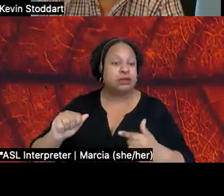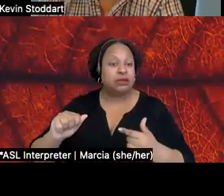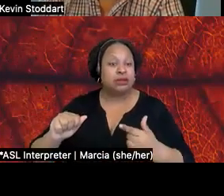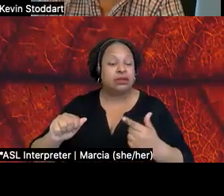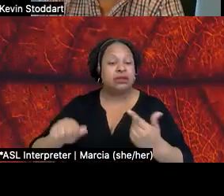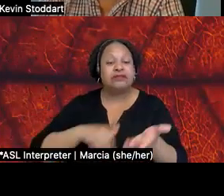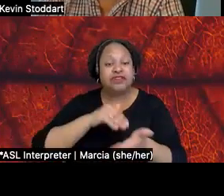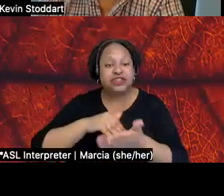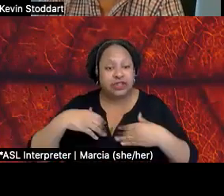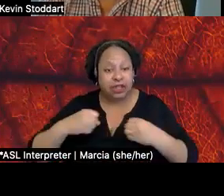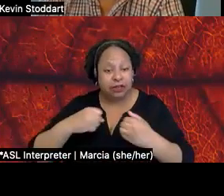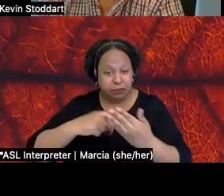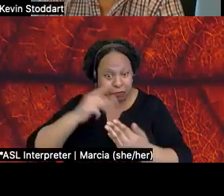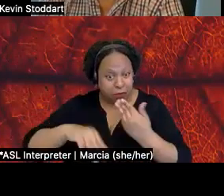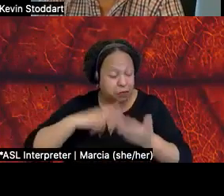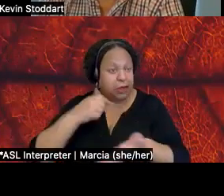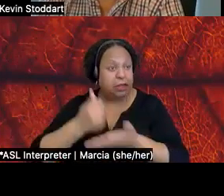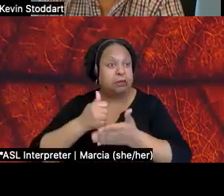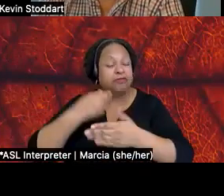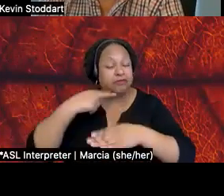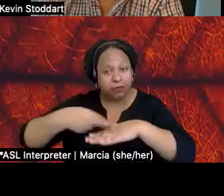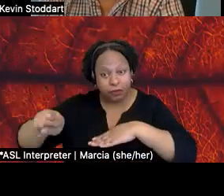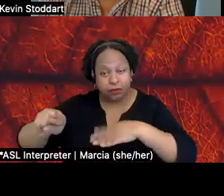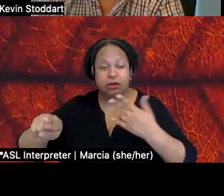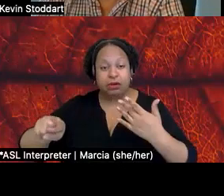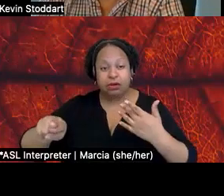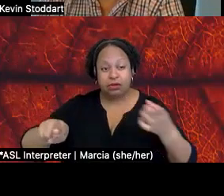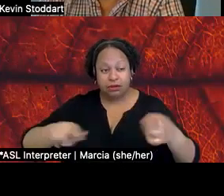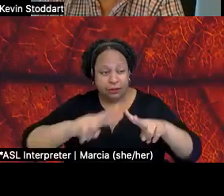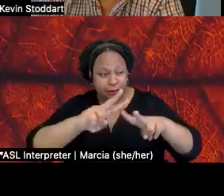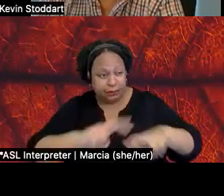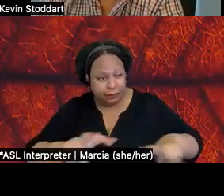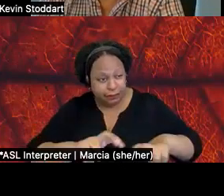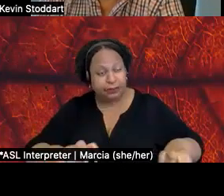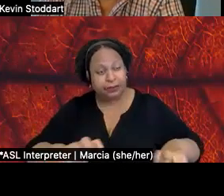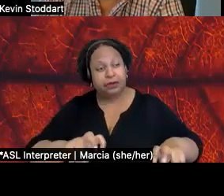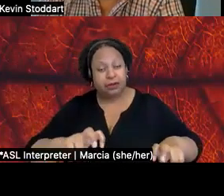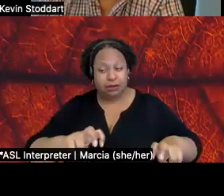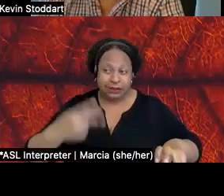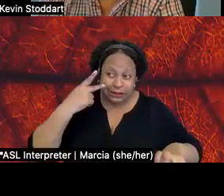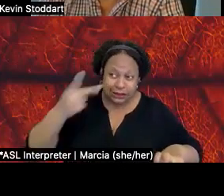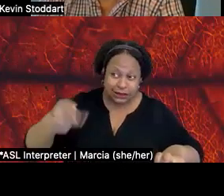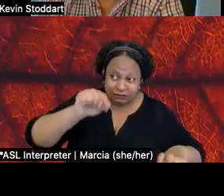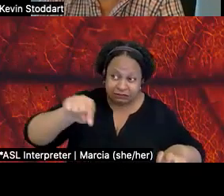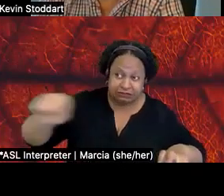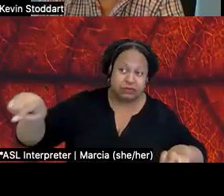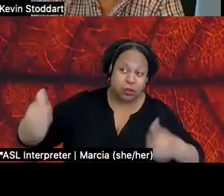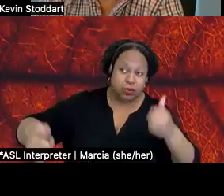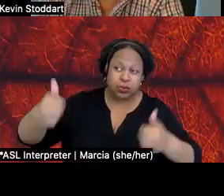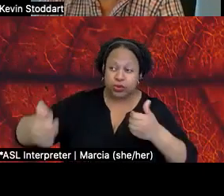and determining appropriateness of certain supports and services within the community.